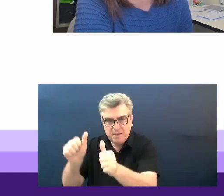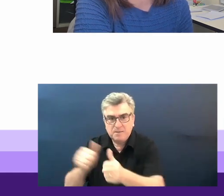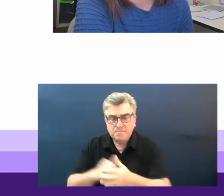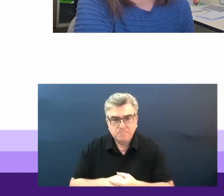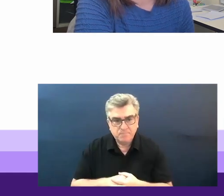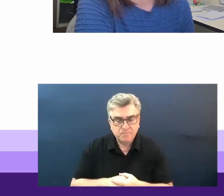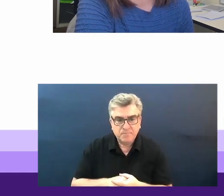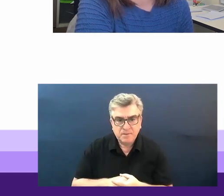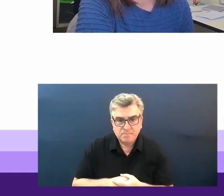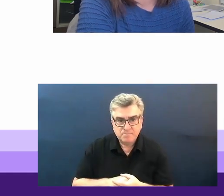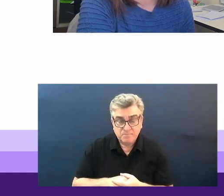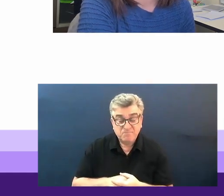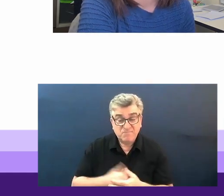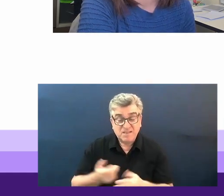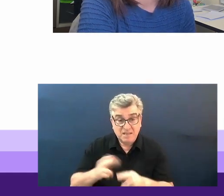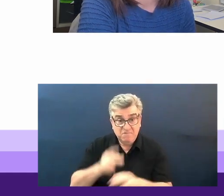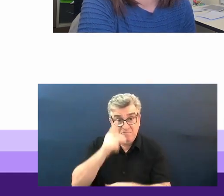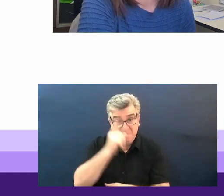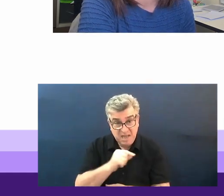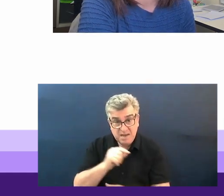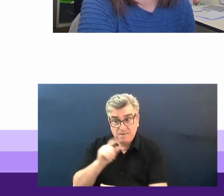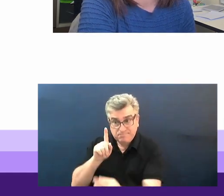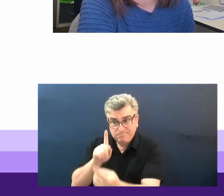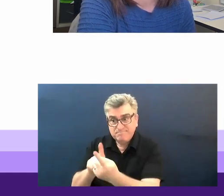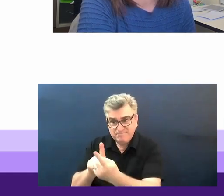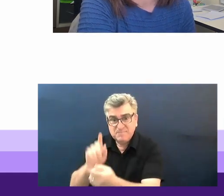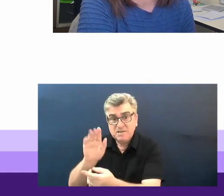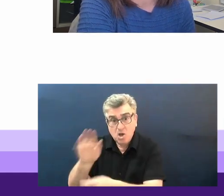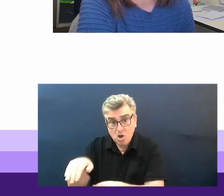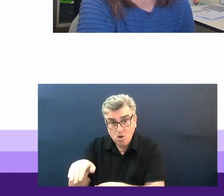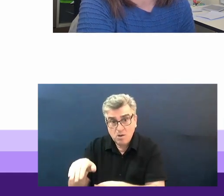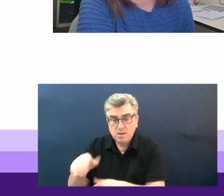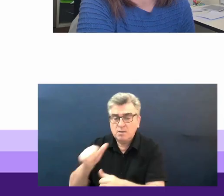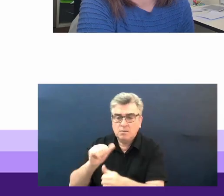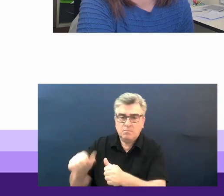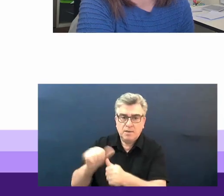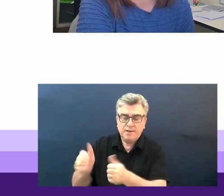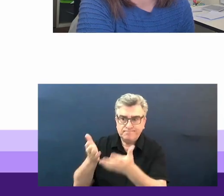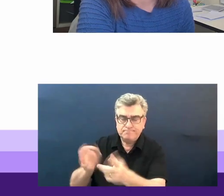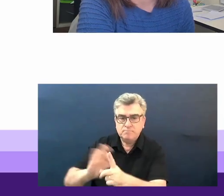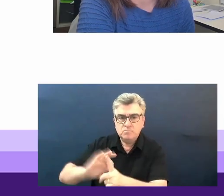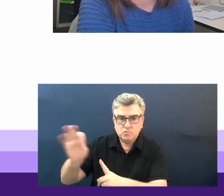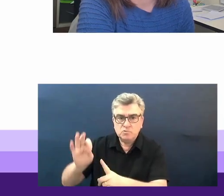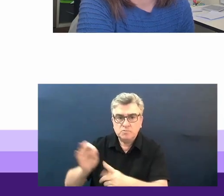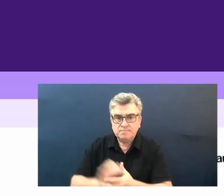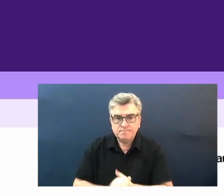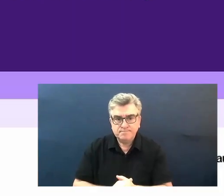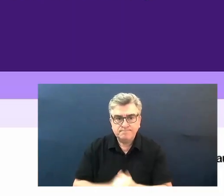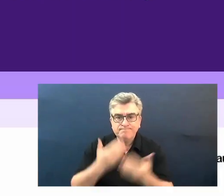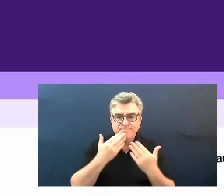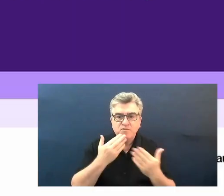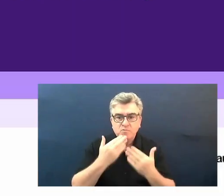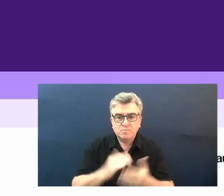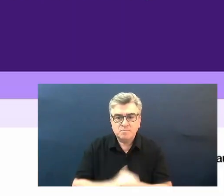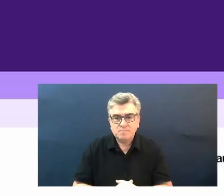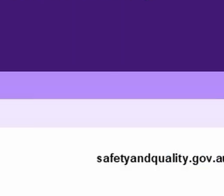approach can really rebuild their ability to engage in community-based care. Thank you.